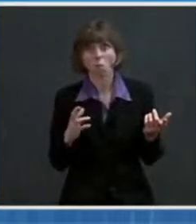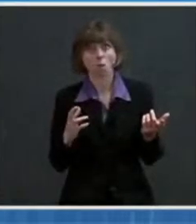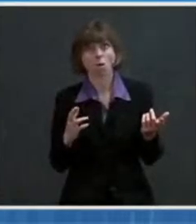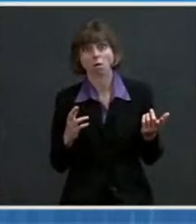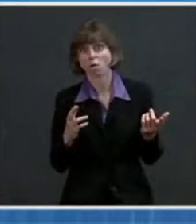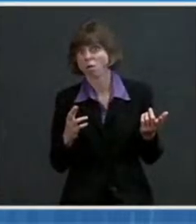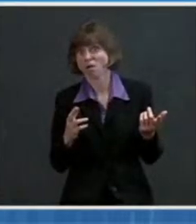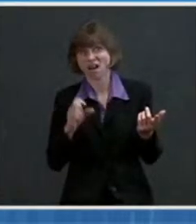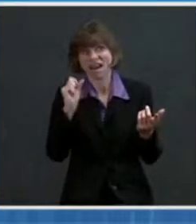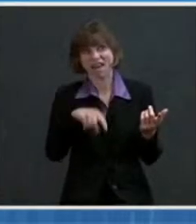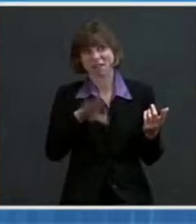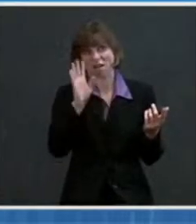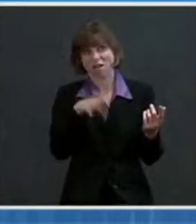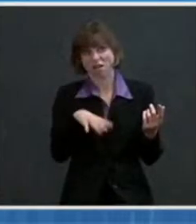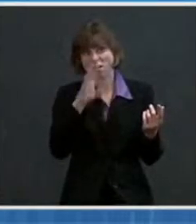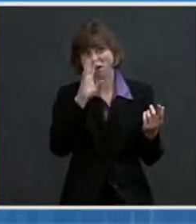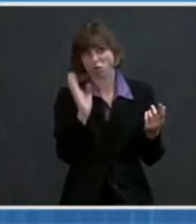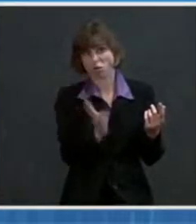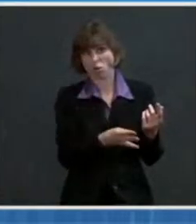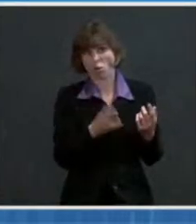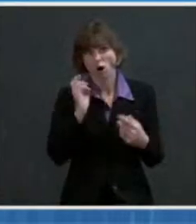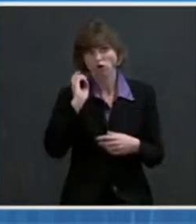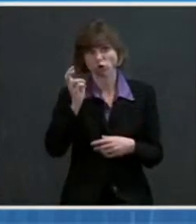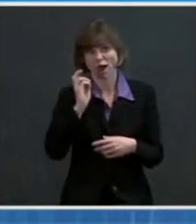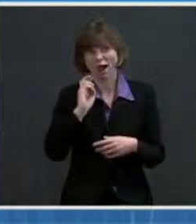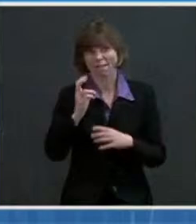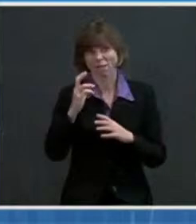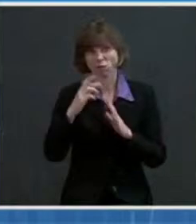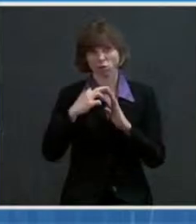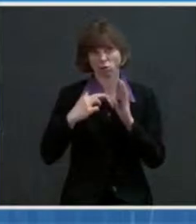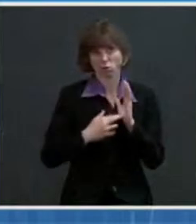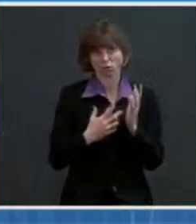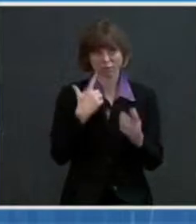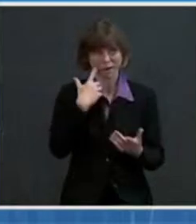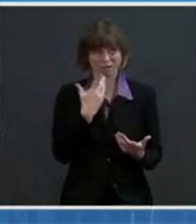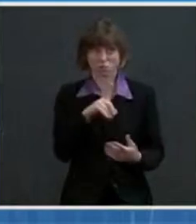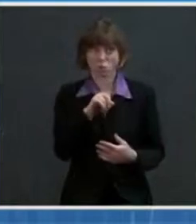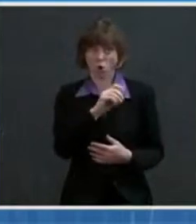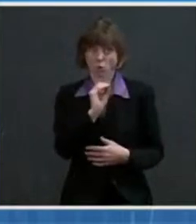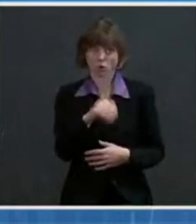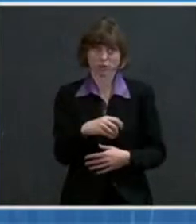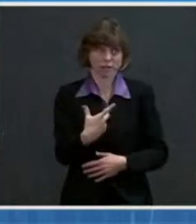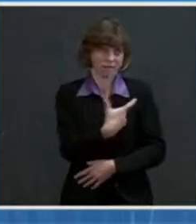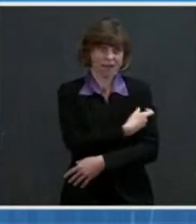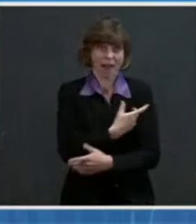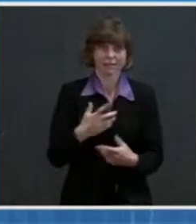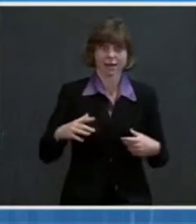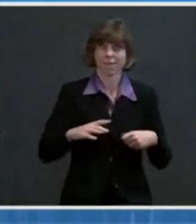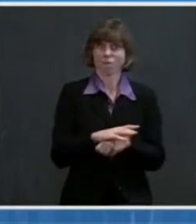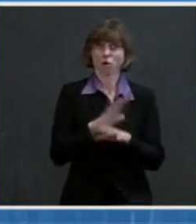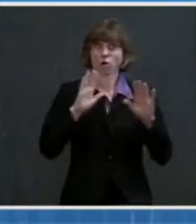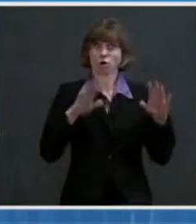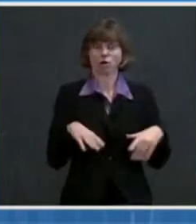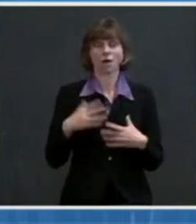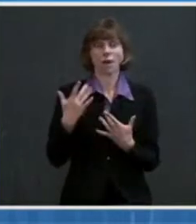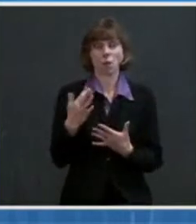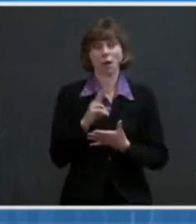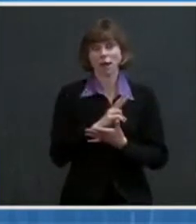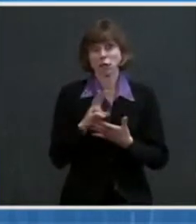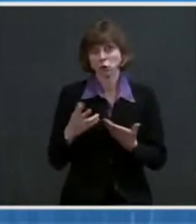DO THEY STILL HAVE TO QUARANTINE FOR A CERTAIN AMOUNT OF TIME OR CAN THEY DISREGARD THE TRAVEL RESTRICTIONS IF THEY HAVE BEEN